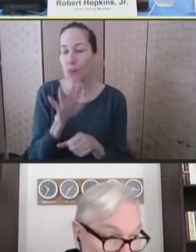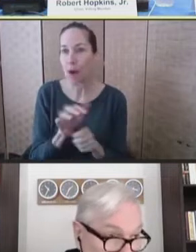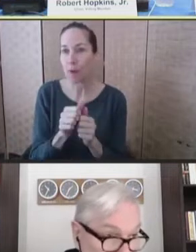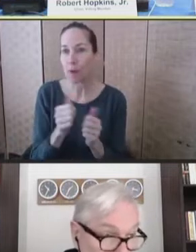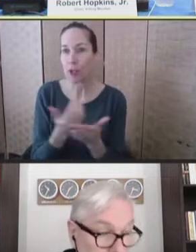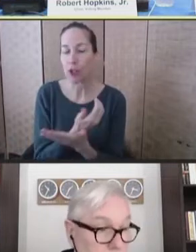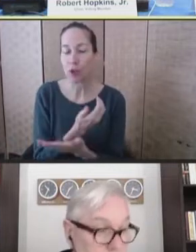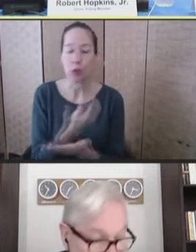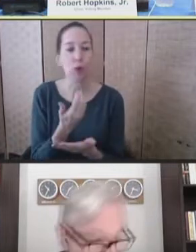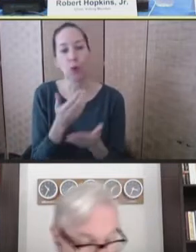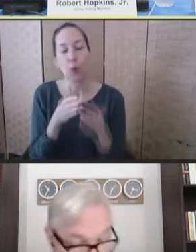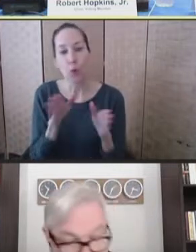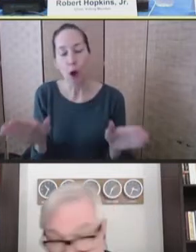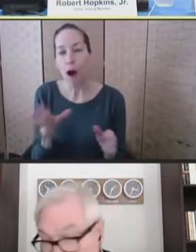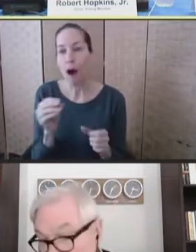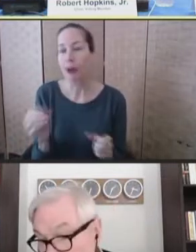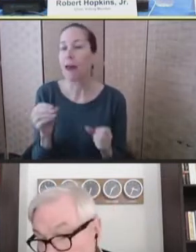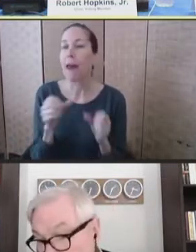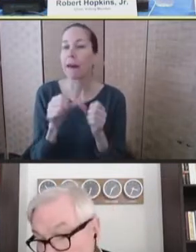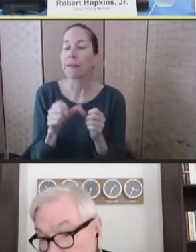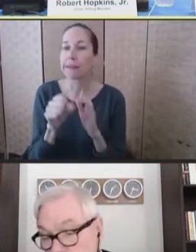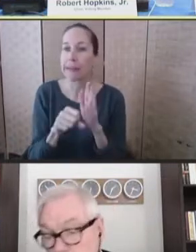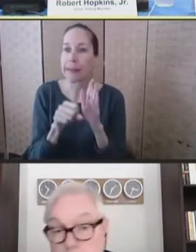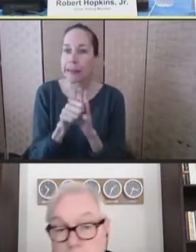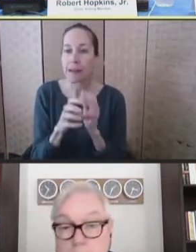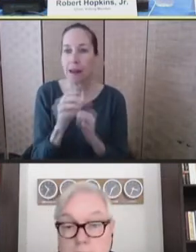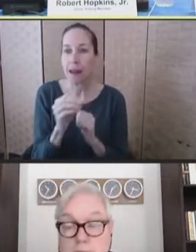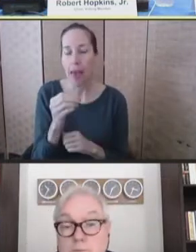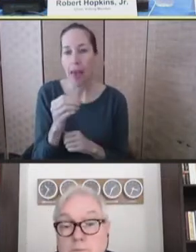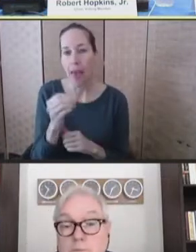against both seasonal and pandemic influenza viruses.